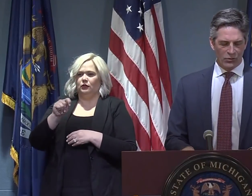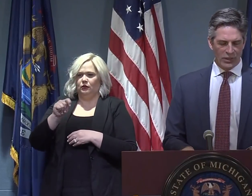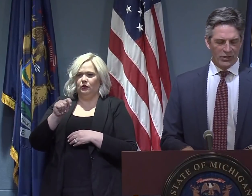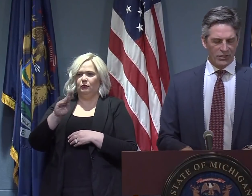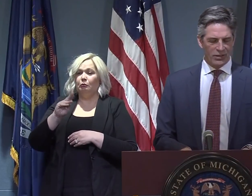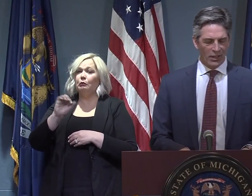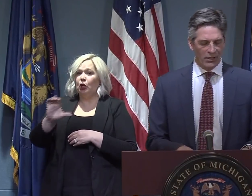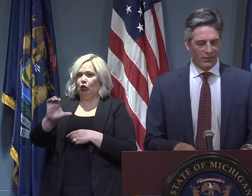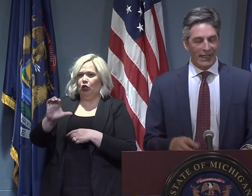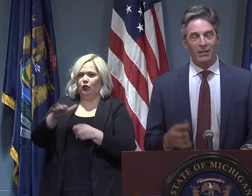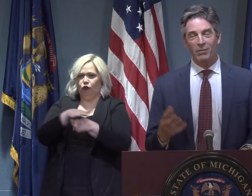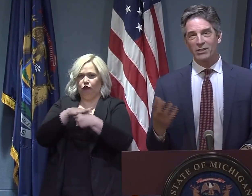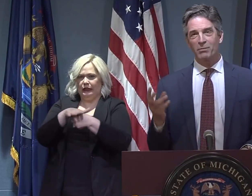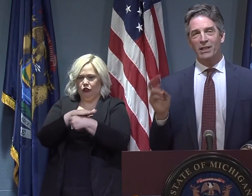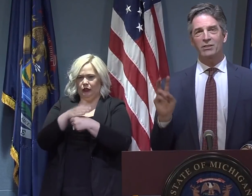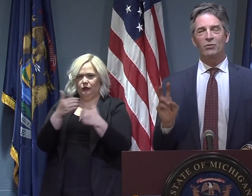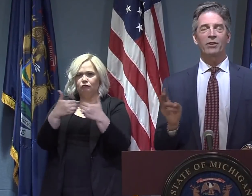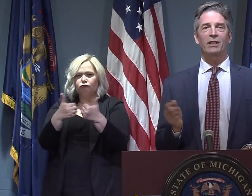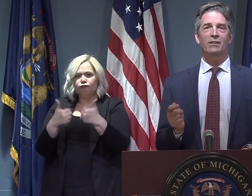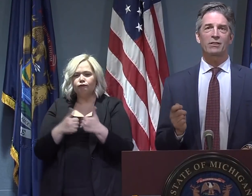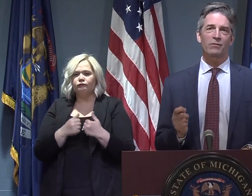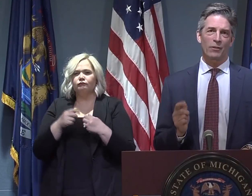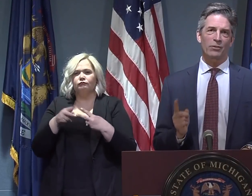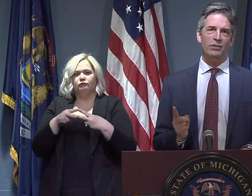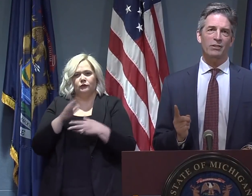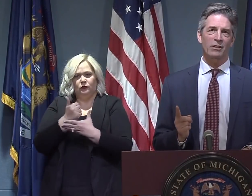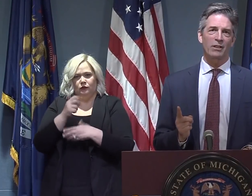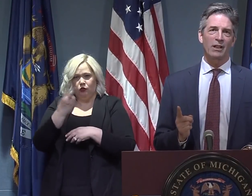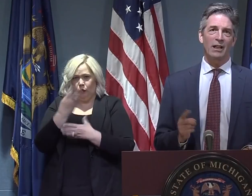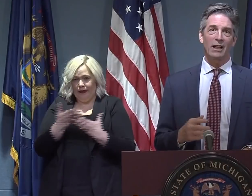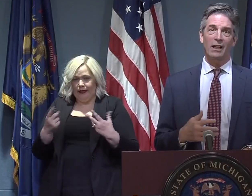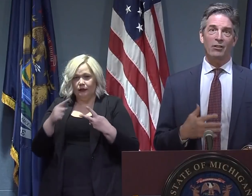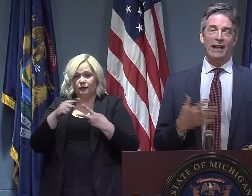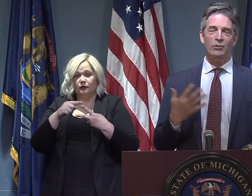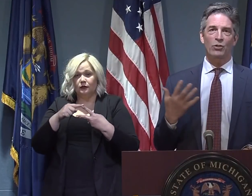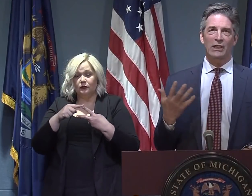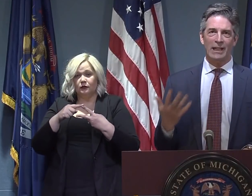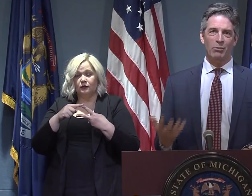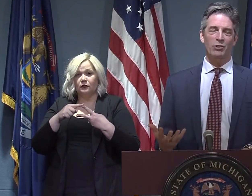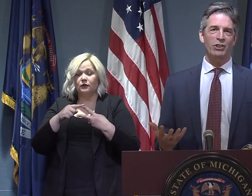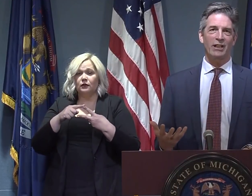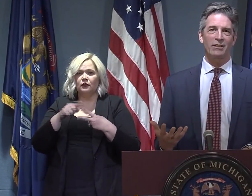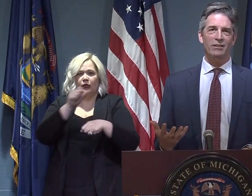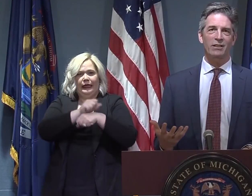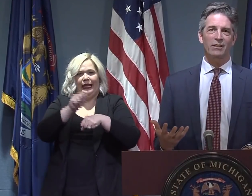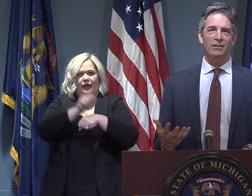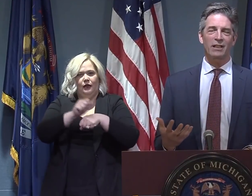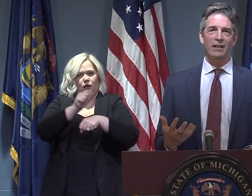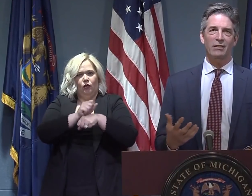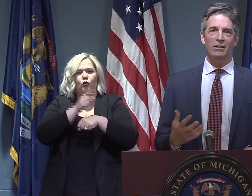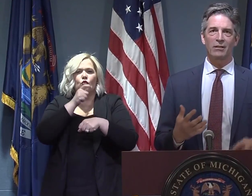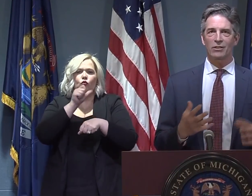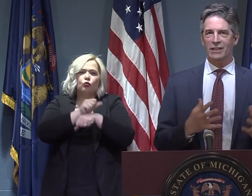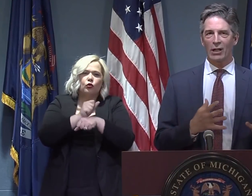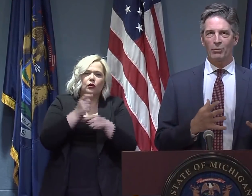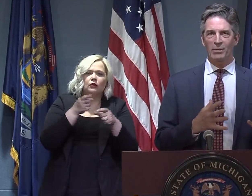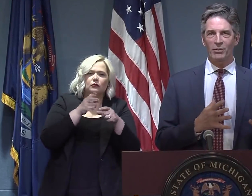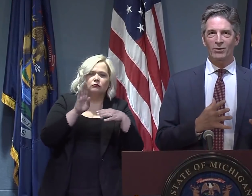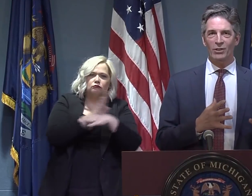WE HAVE DECIDED THE STATE INTO EIGHT REGIONS AND THOSE REGIONS ARE DIVIDED BASED UPON TWO